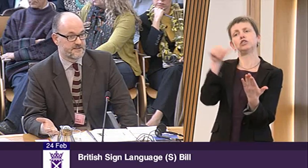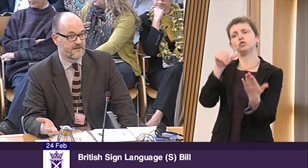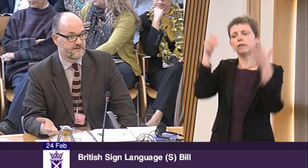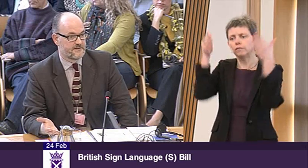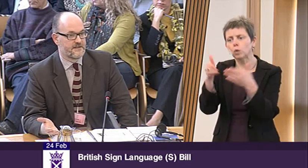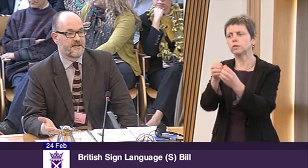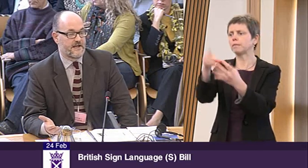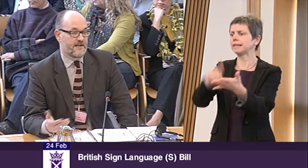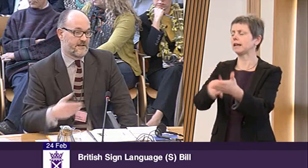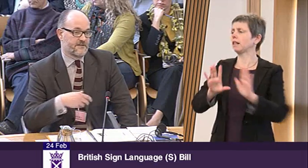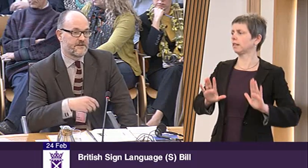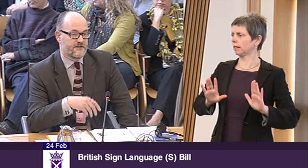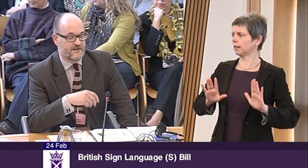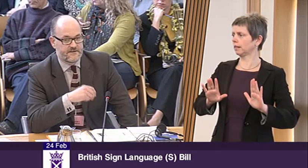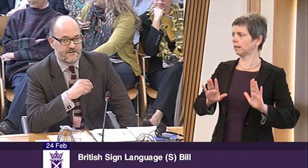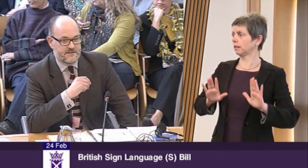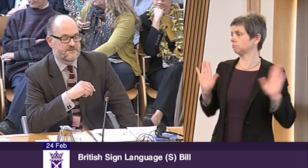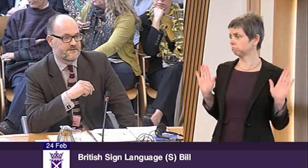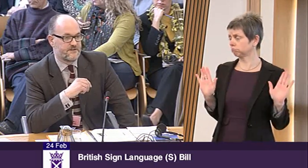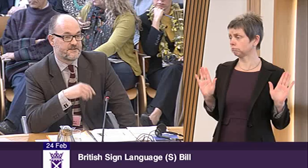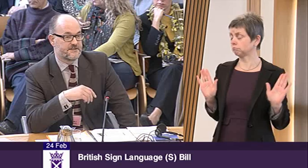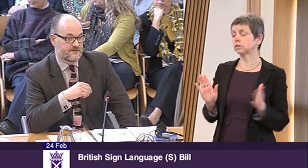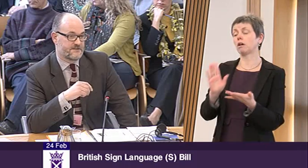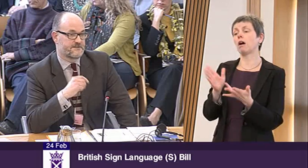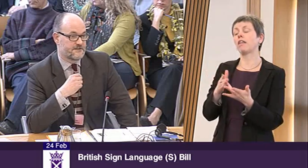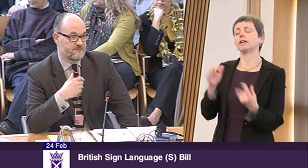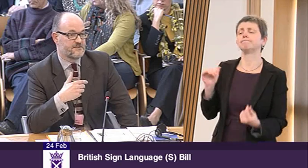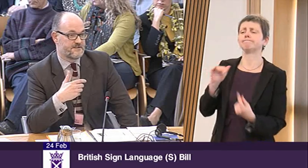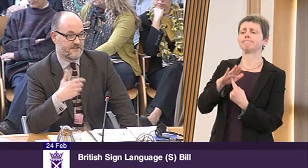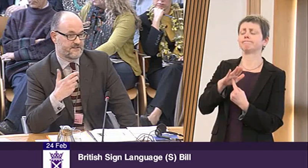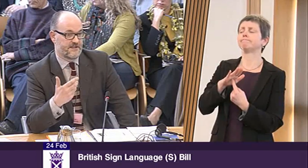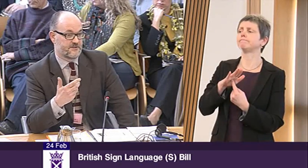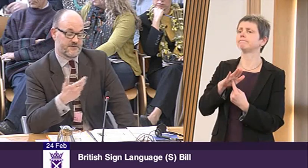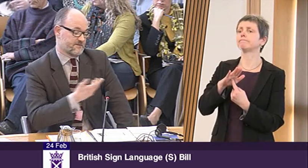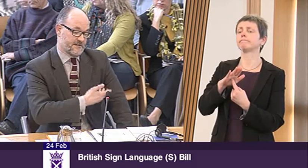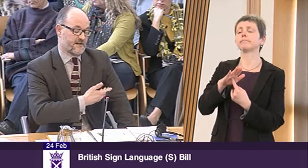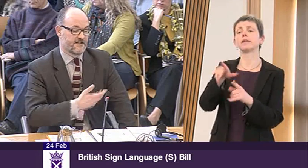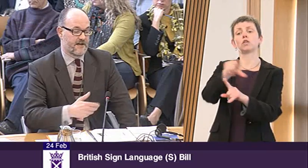The other critical point—I think that Avril Hepner articulated this very clearly—is